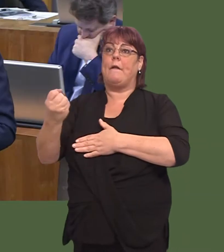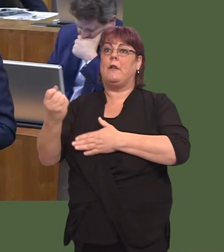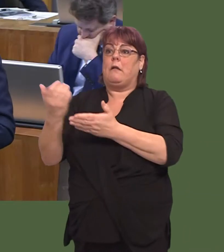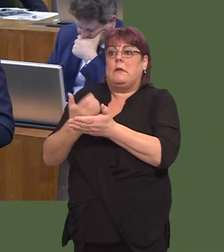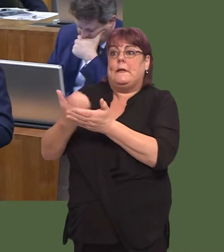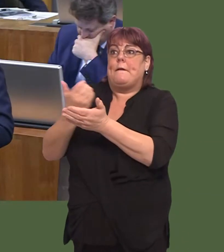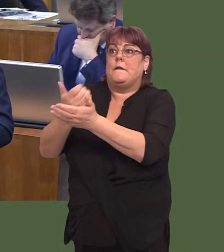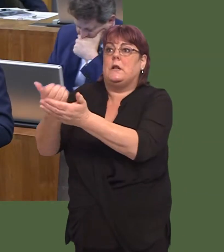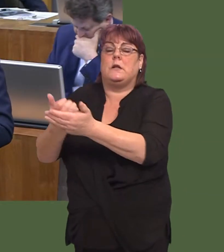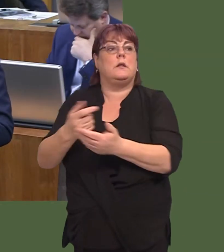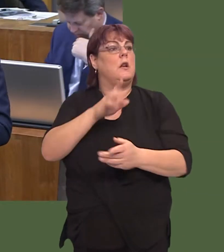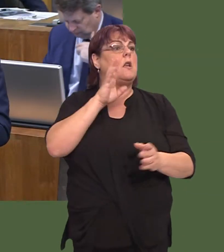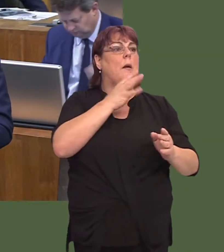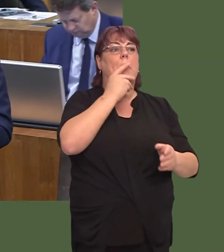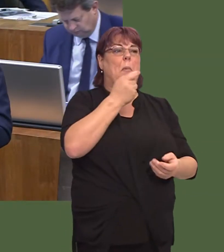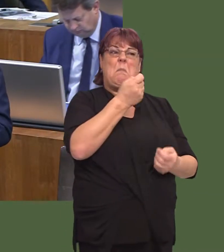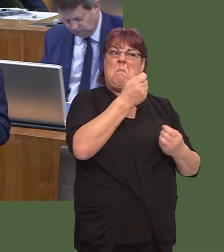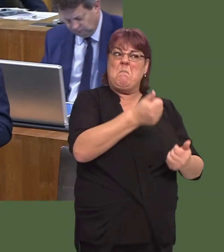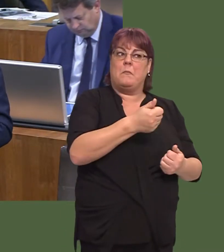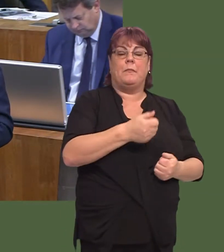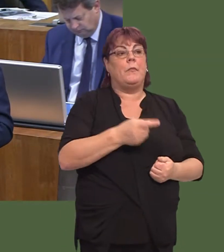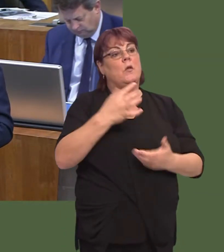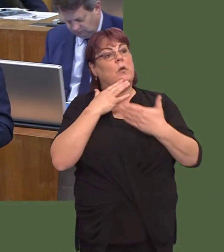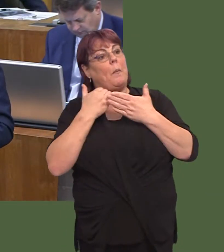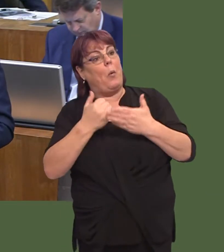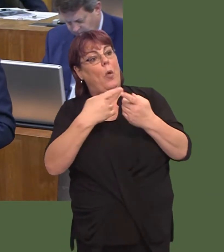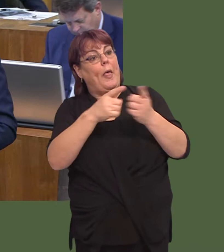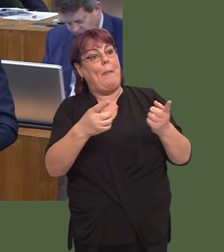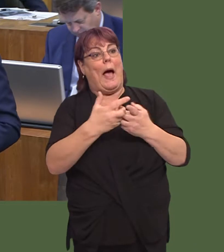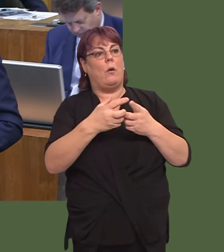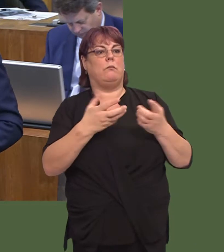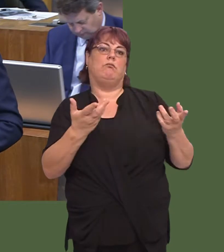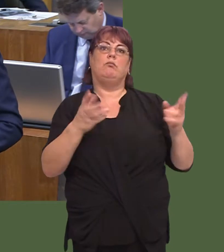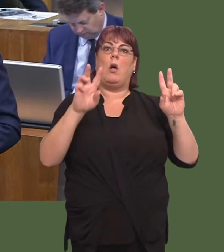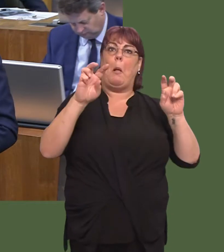How do we support people that come into business? Business Wales is one area where thatís done, of course.